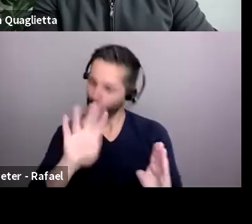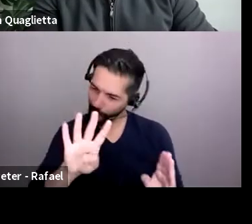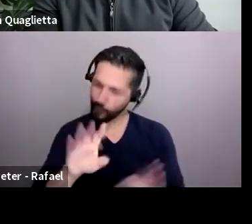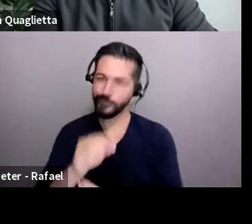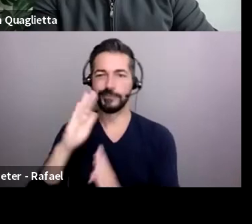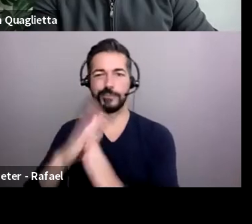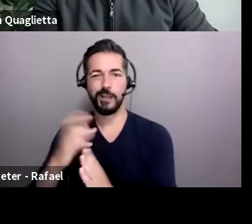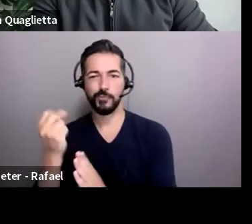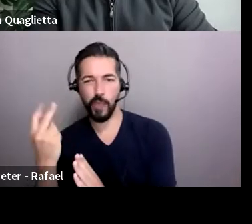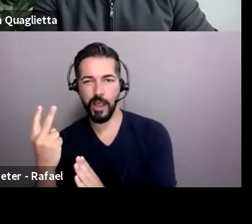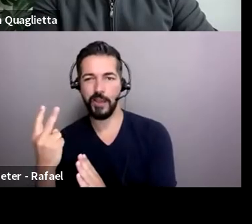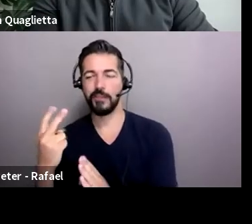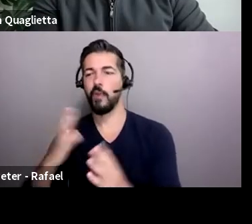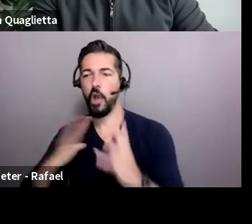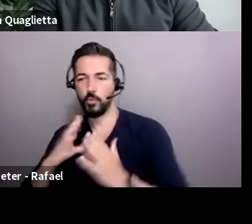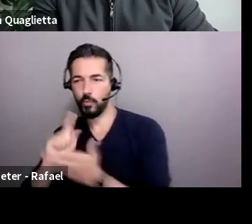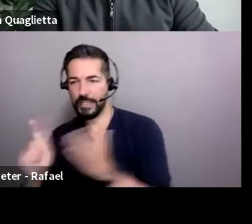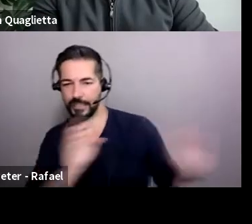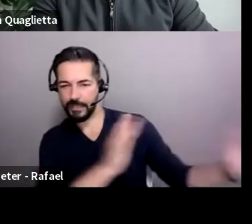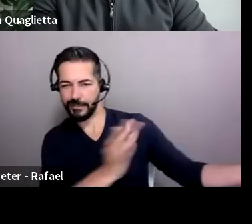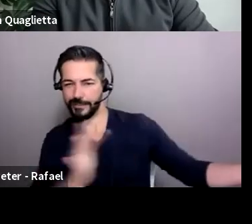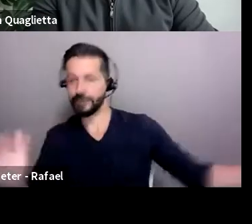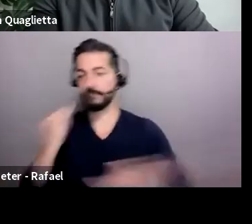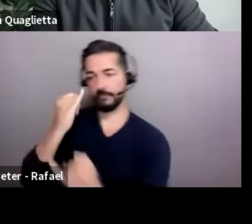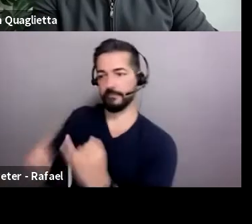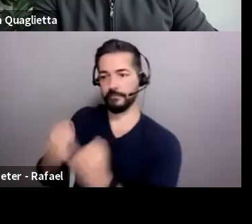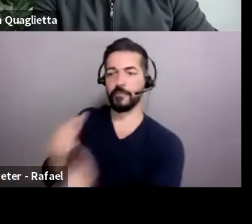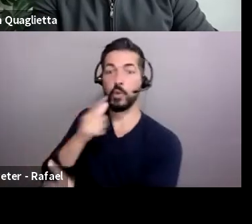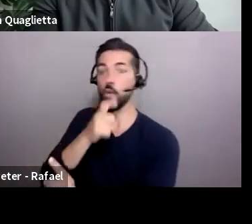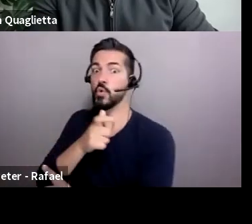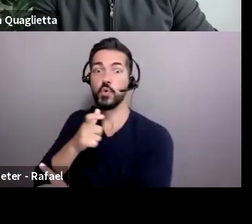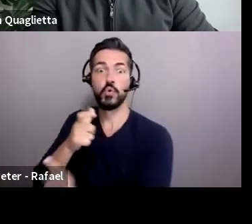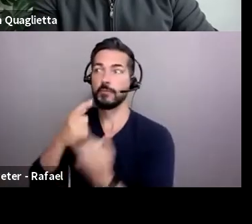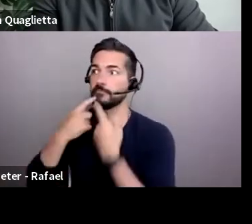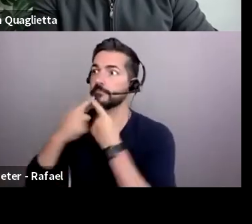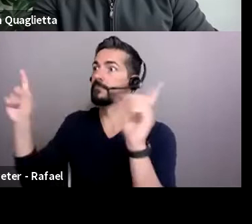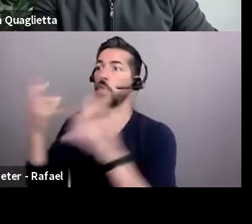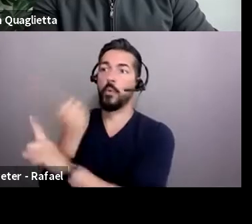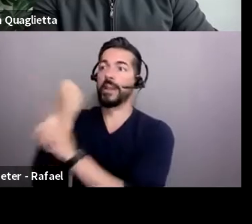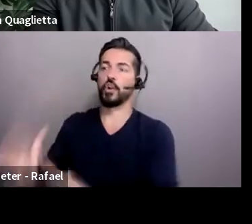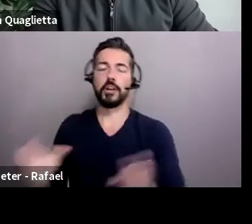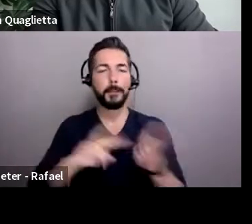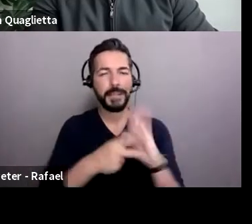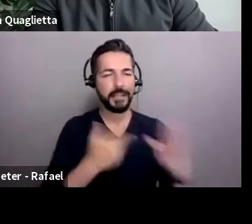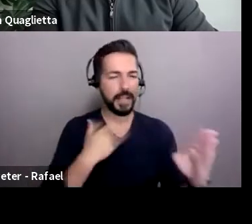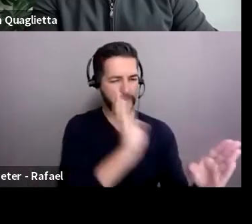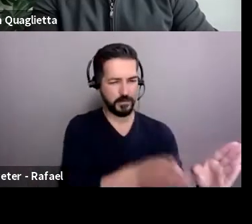And then at the end, who gets declared the winner? So you have lots of these opportunities that are very timed.